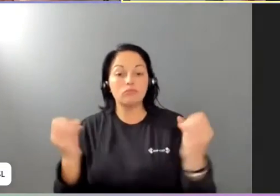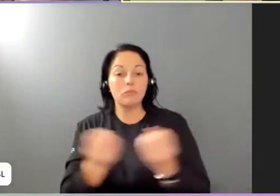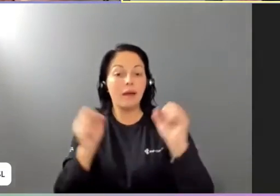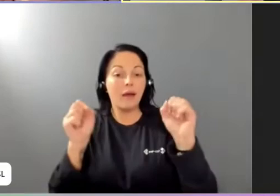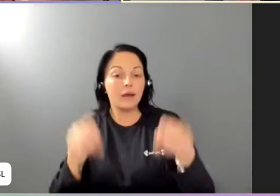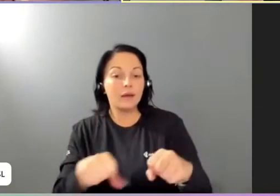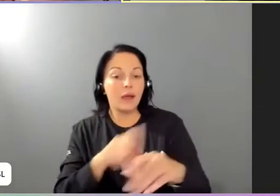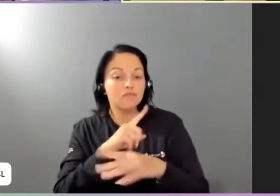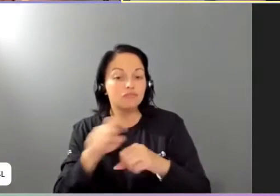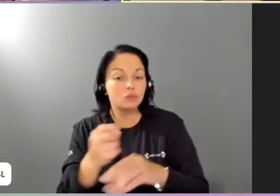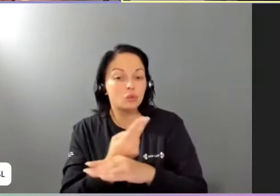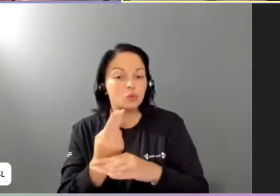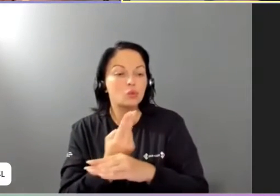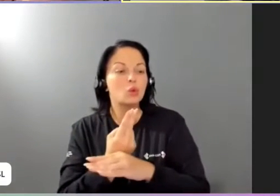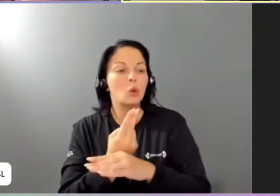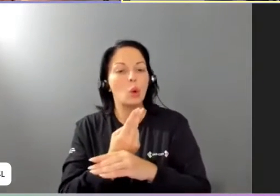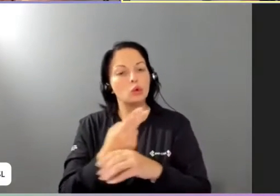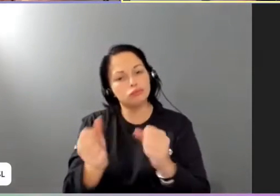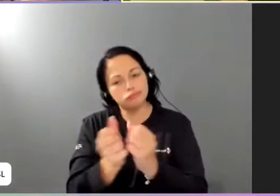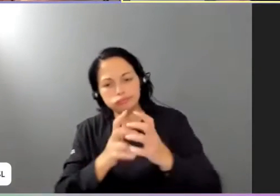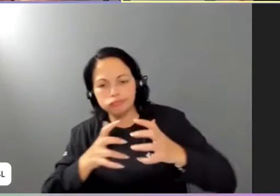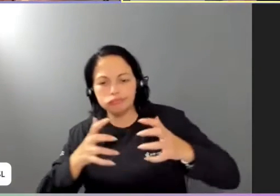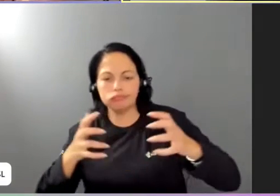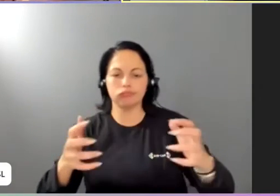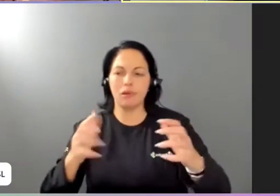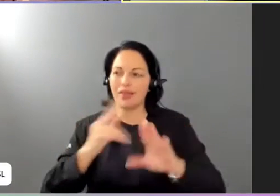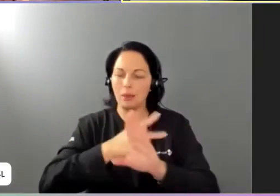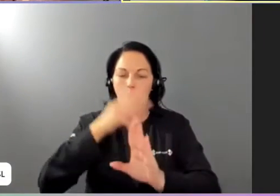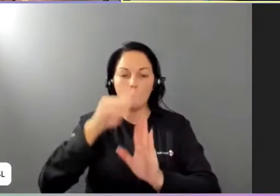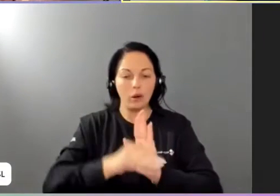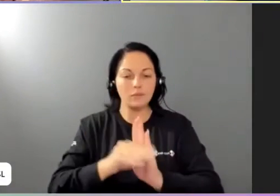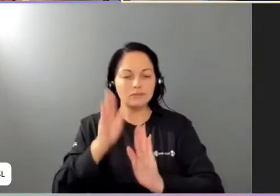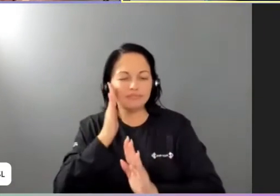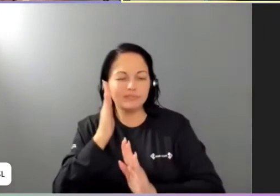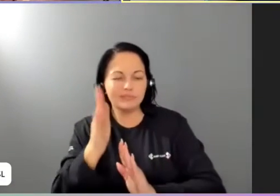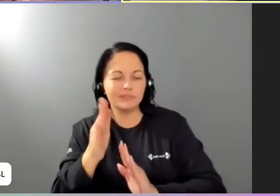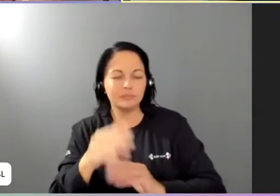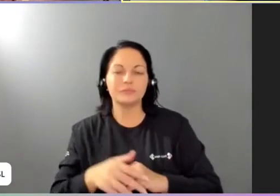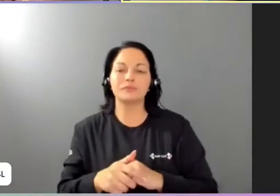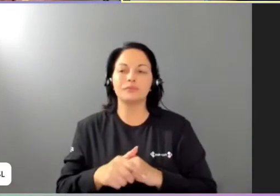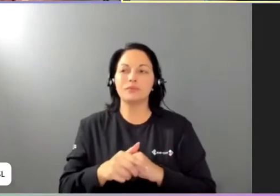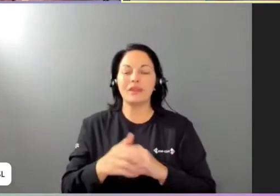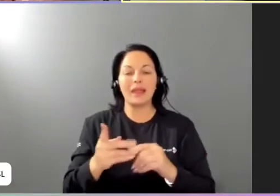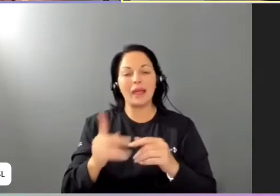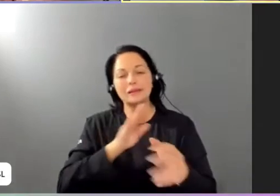be able to talk about how that works, why it works, and when organizations can these